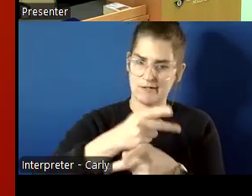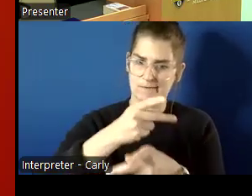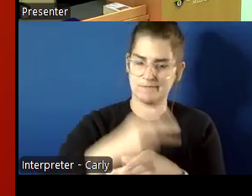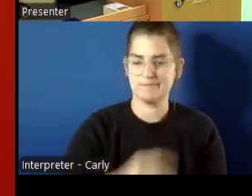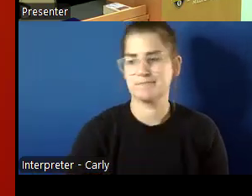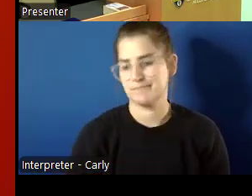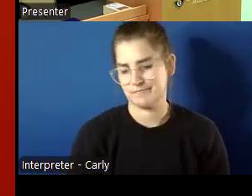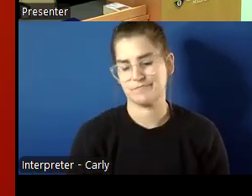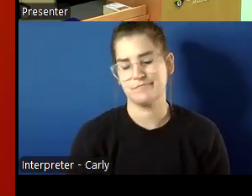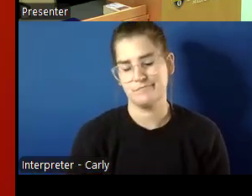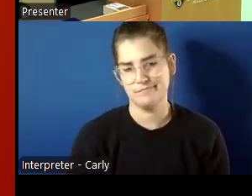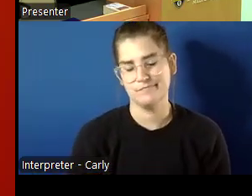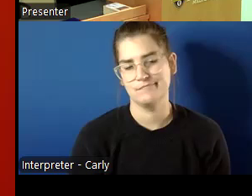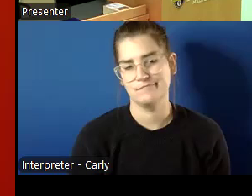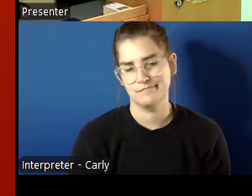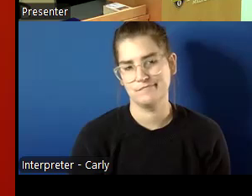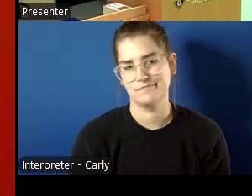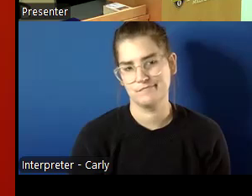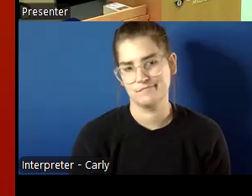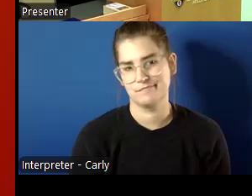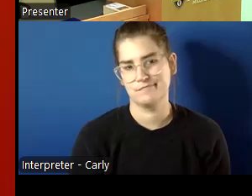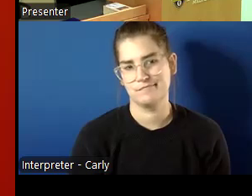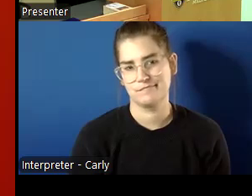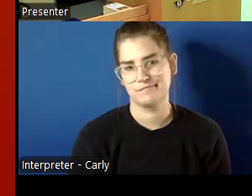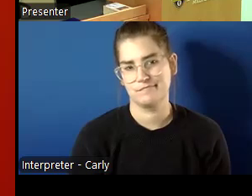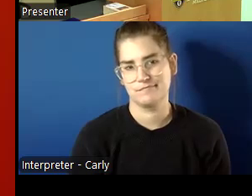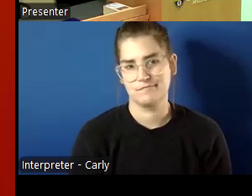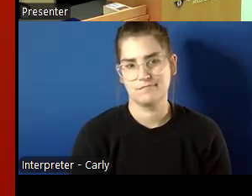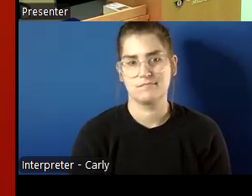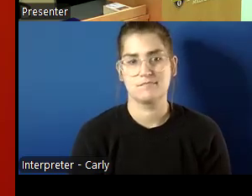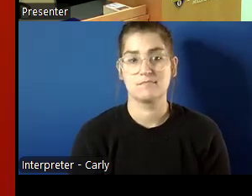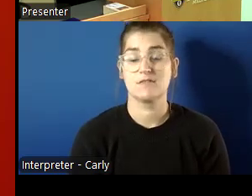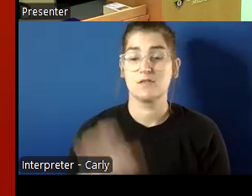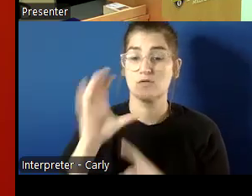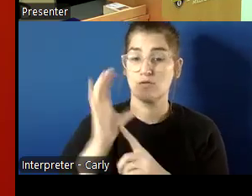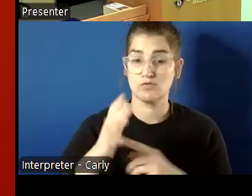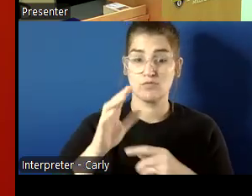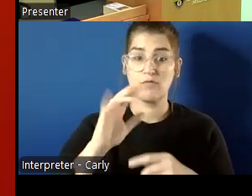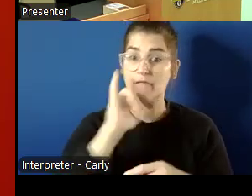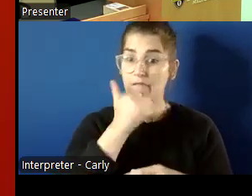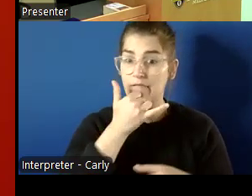if we define um if we're defining cultural misinterpretation that occurs when that kind